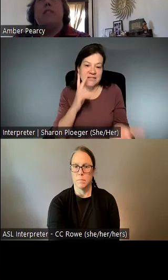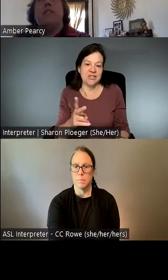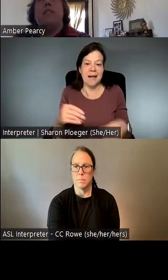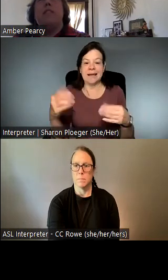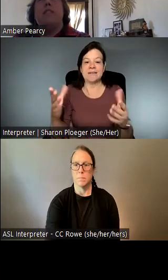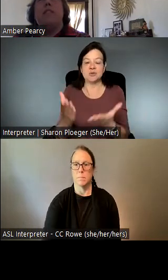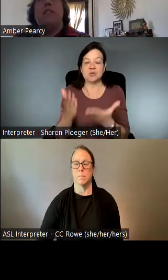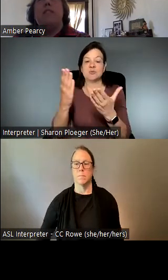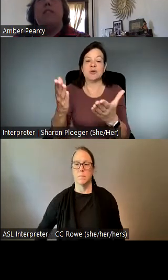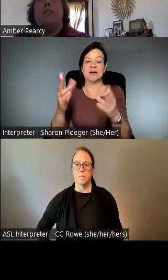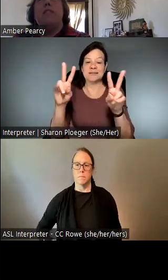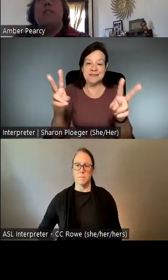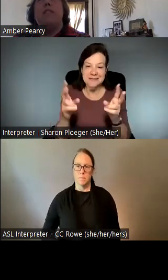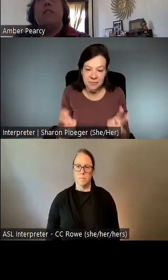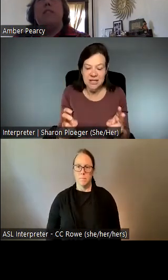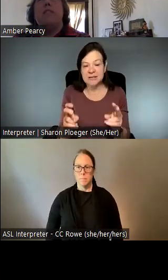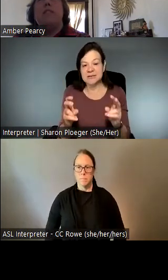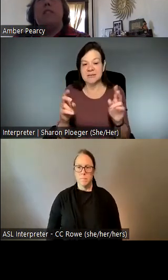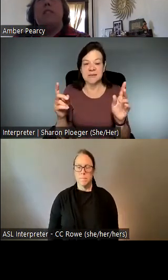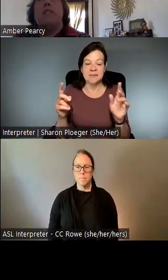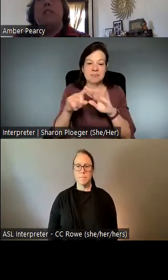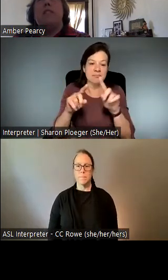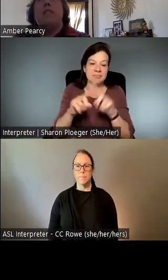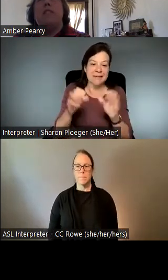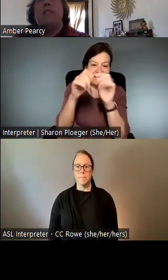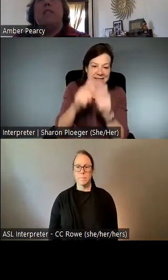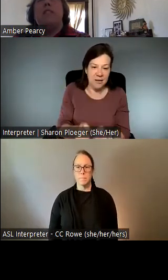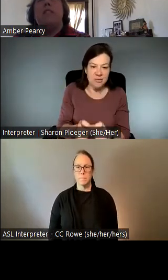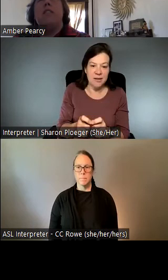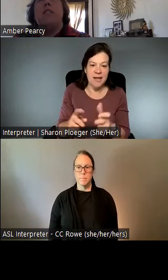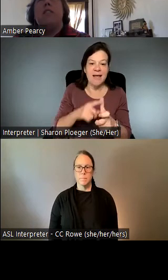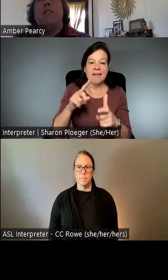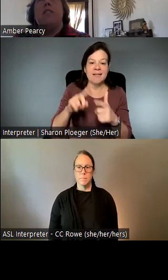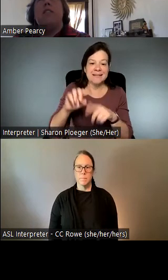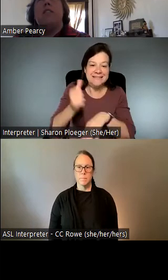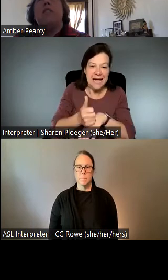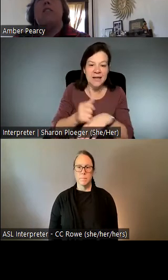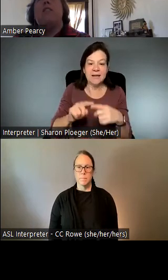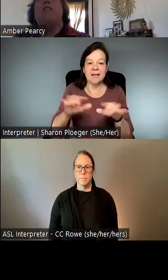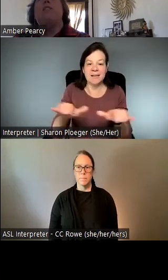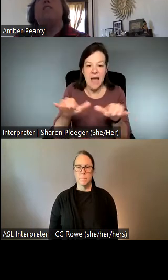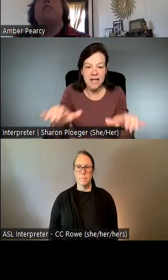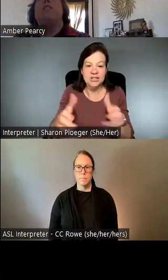the subject, parenthesis, subjects in detail. The setting, the actions or interactions,